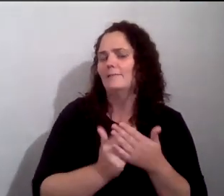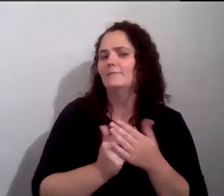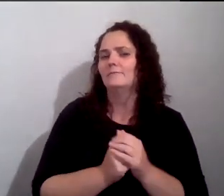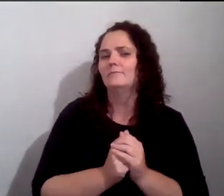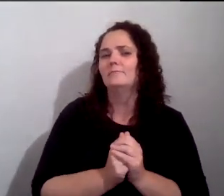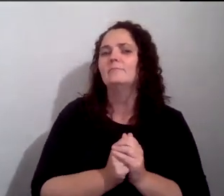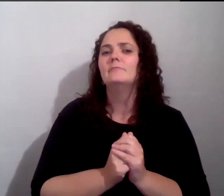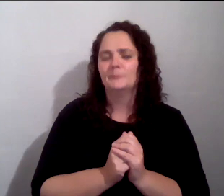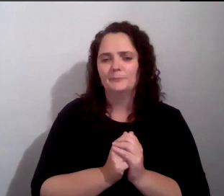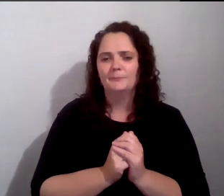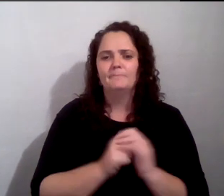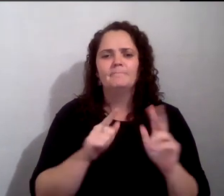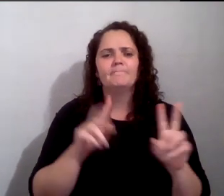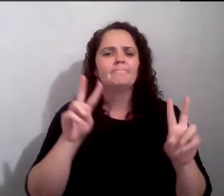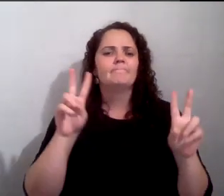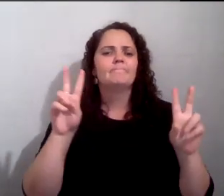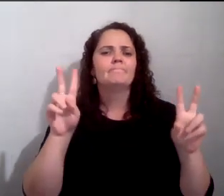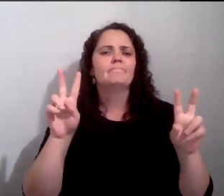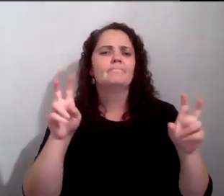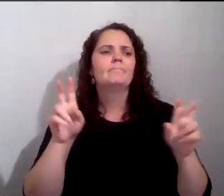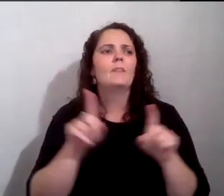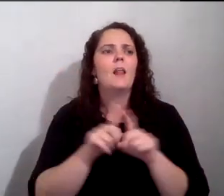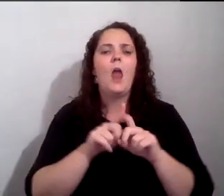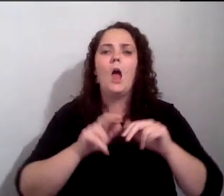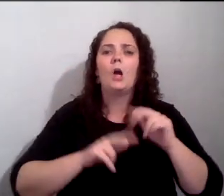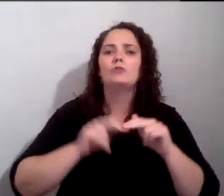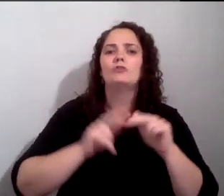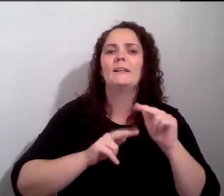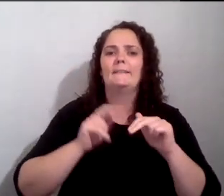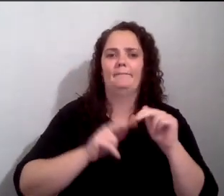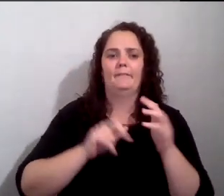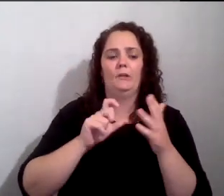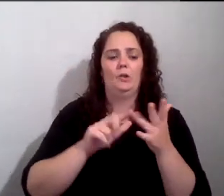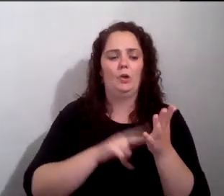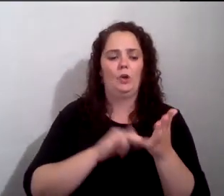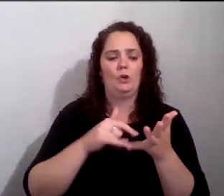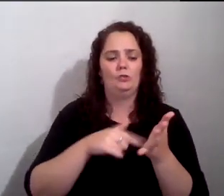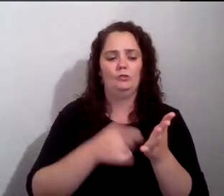He called these works constructive paintings and they're very much concerned with that push and pull as